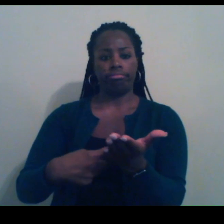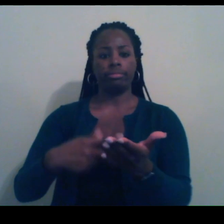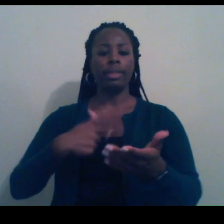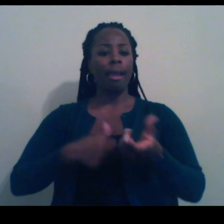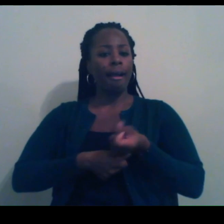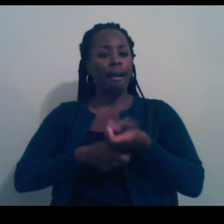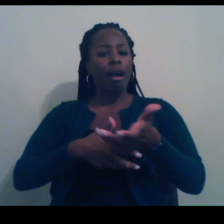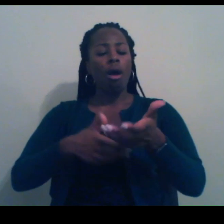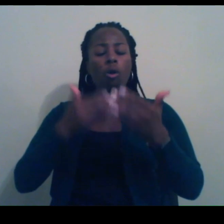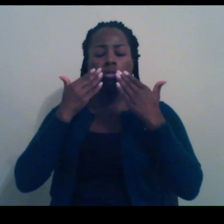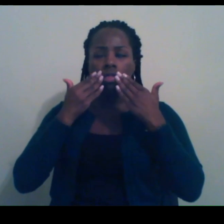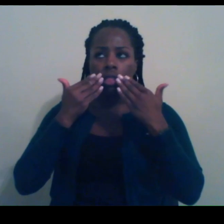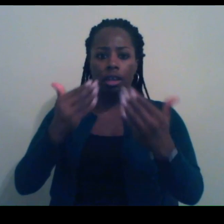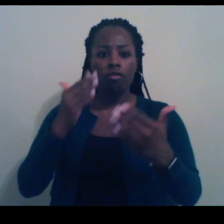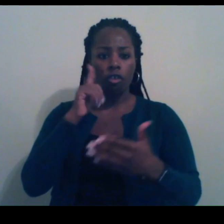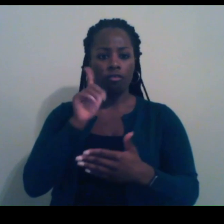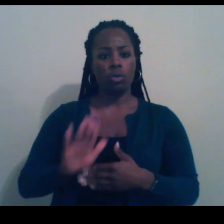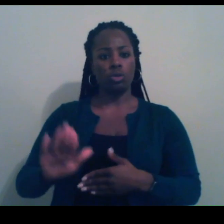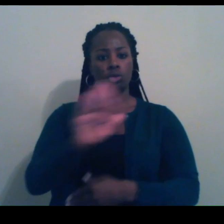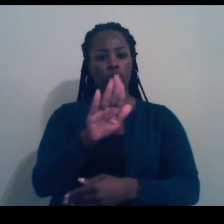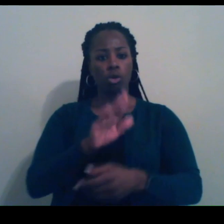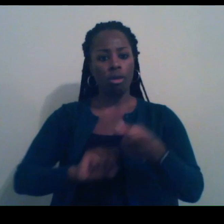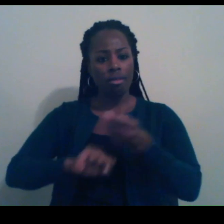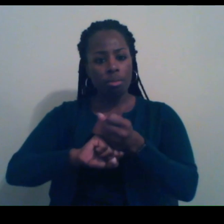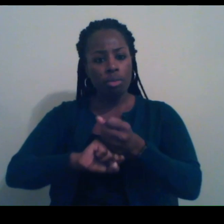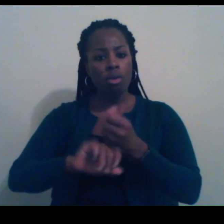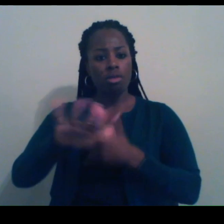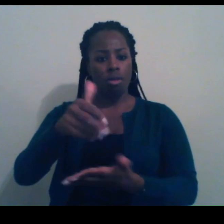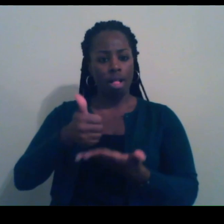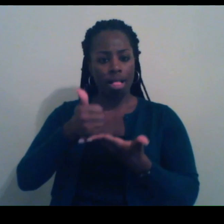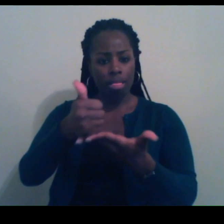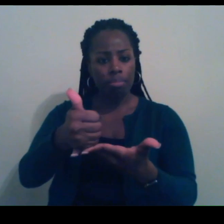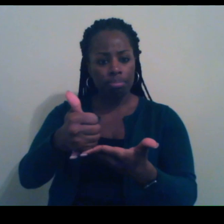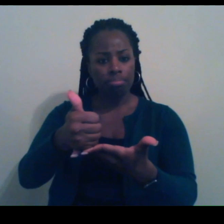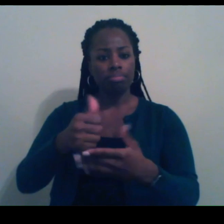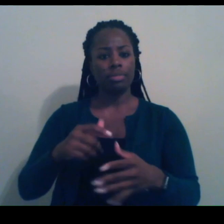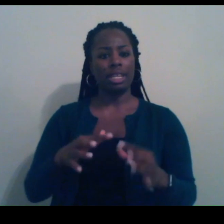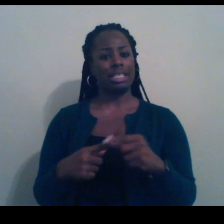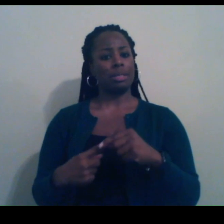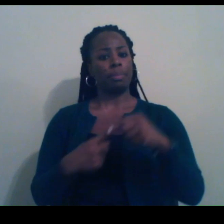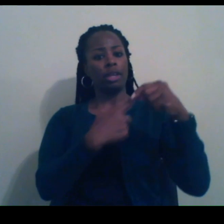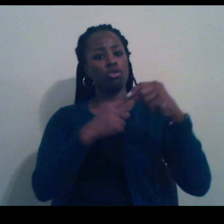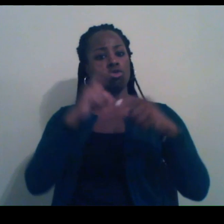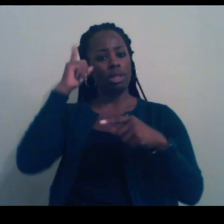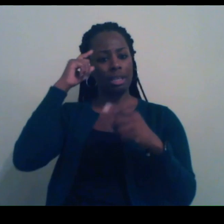particularly for governor's that are dealing with the coronavirus in their states those that